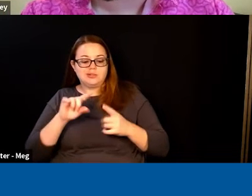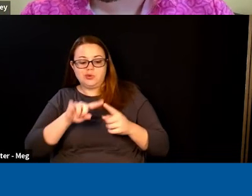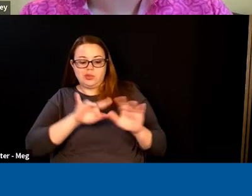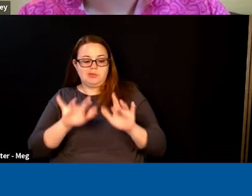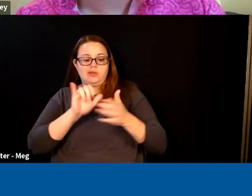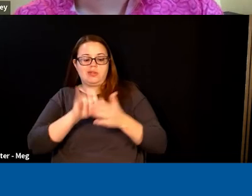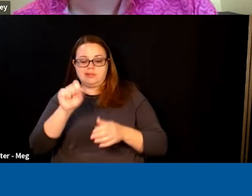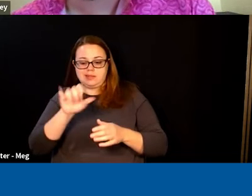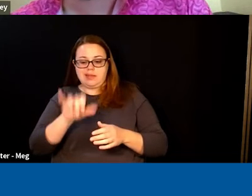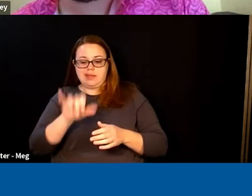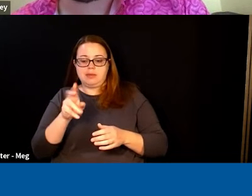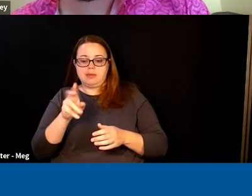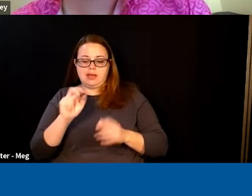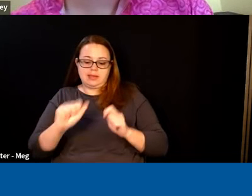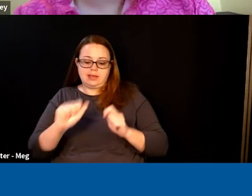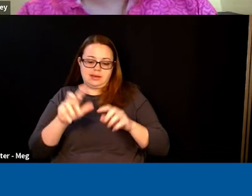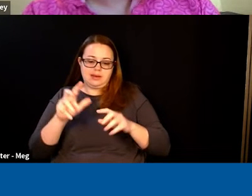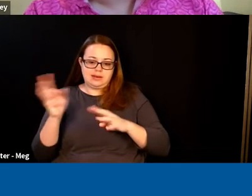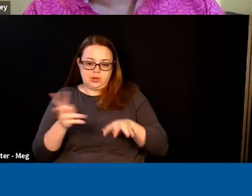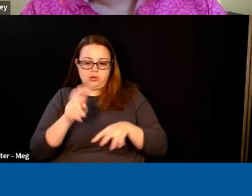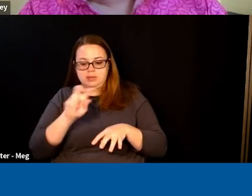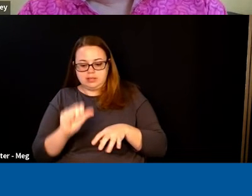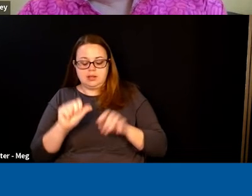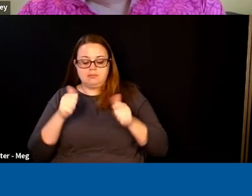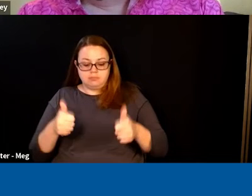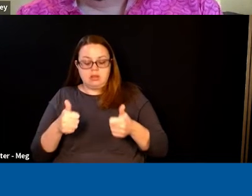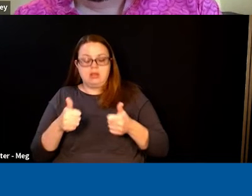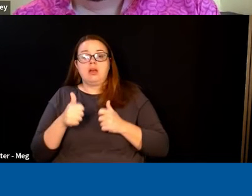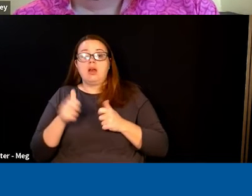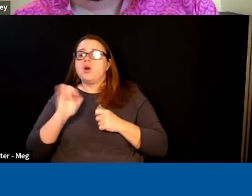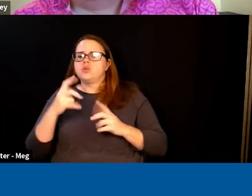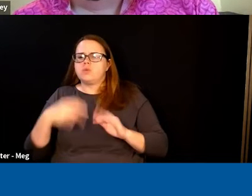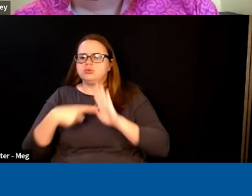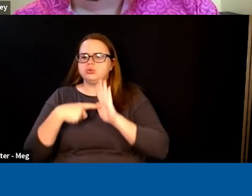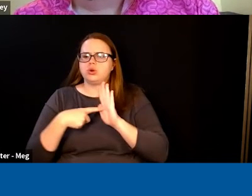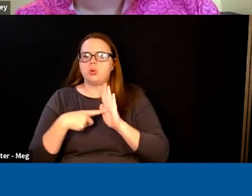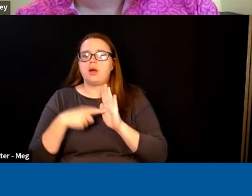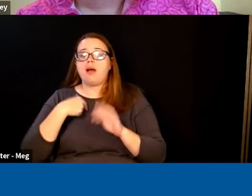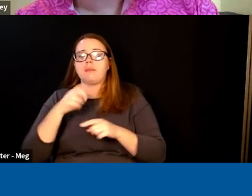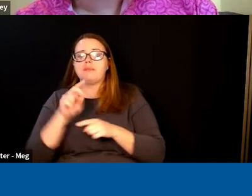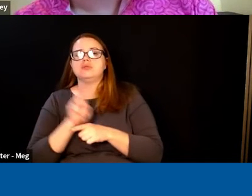does button-y things, I can now download a pizza, cool and great. I'd also like to point out here that I'm using a thicker border